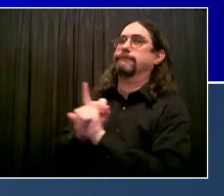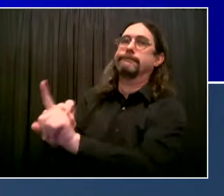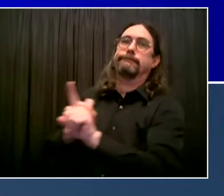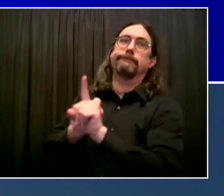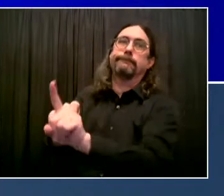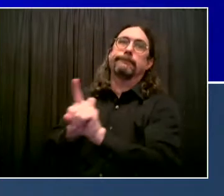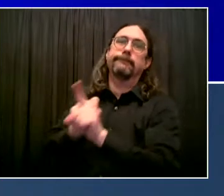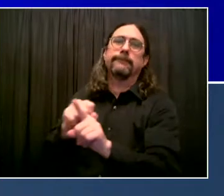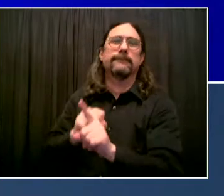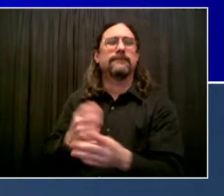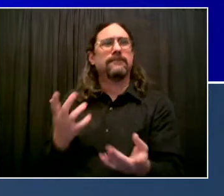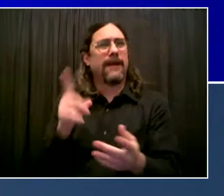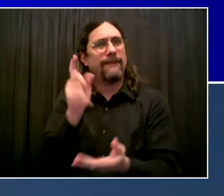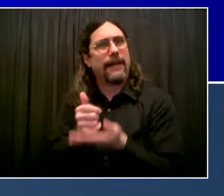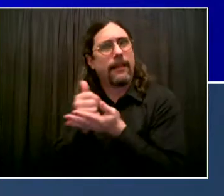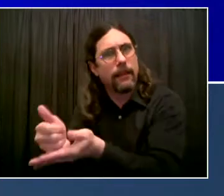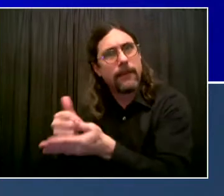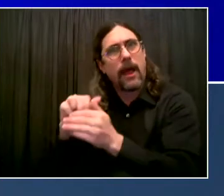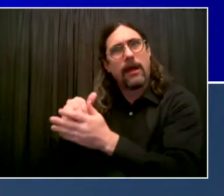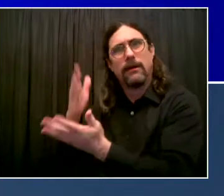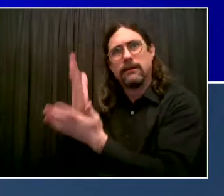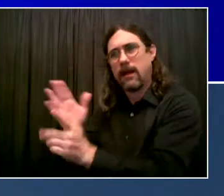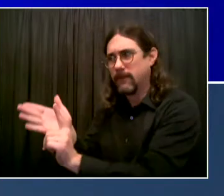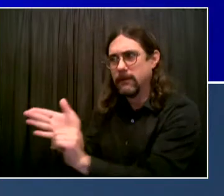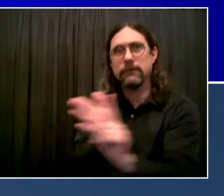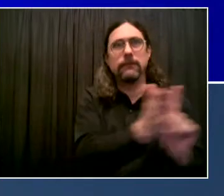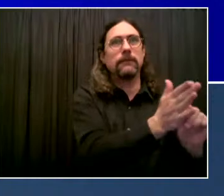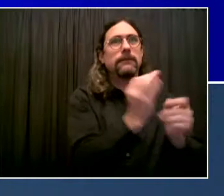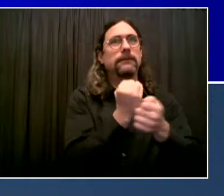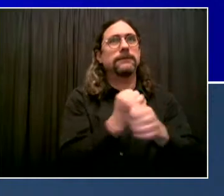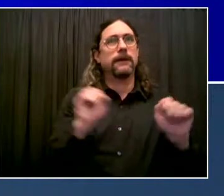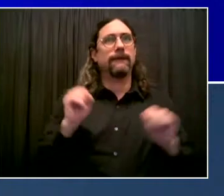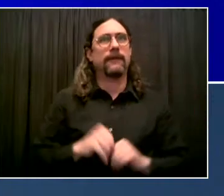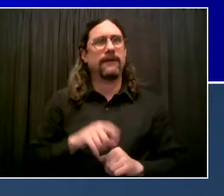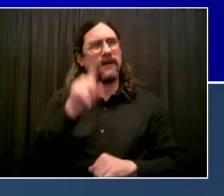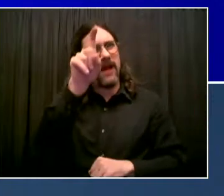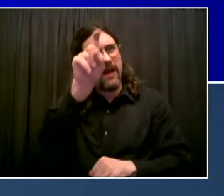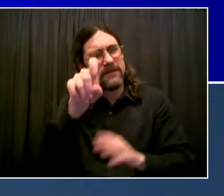OF SEX WORKERS AND PUT ALL OF THE SEX WORKERS